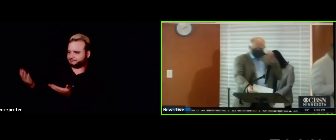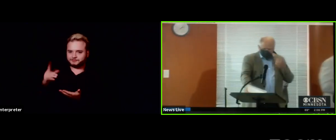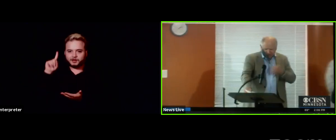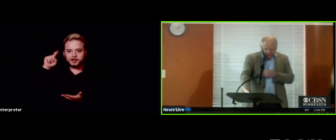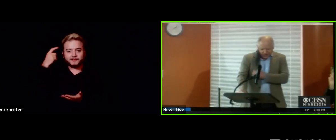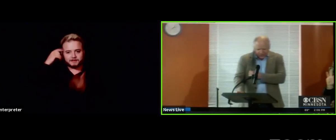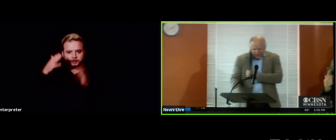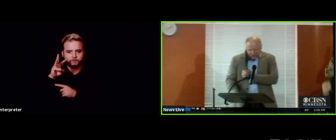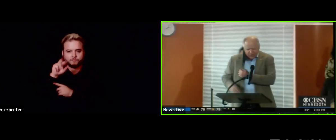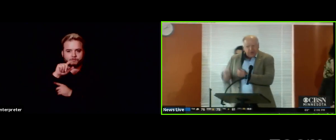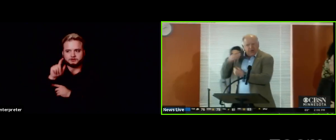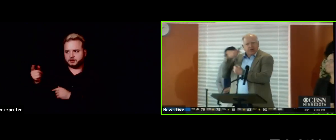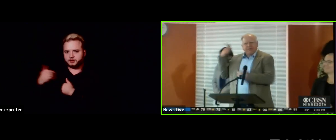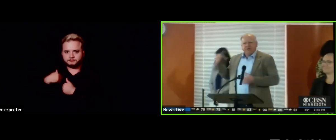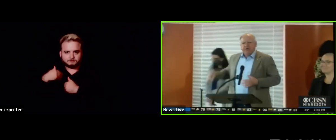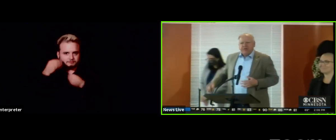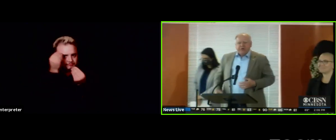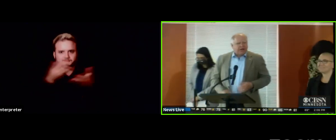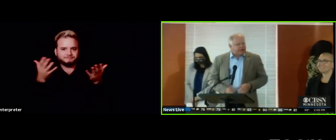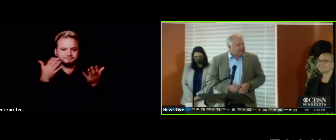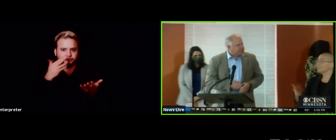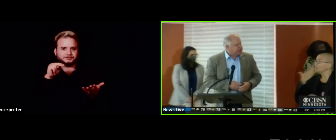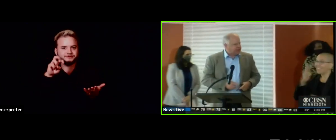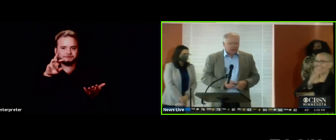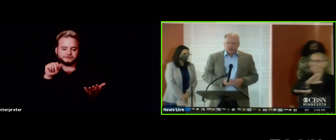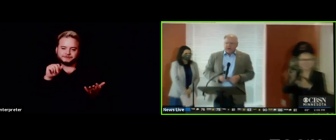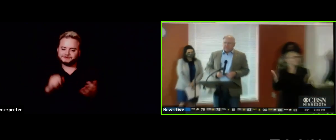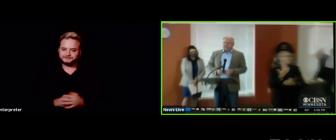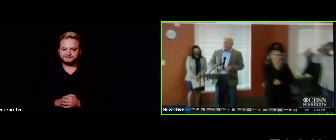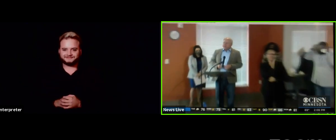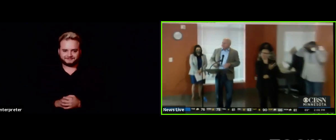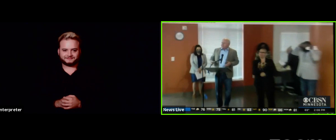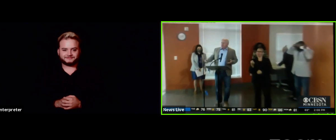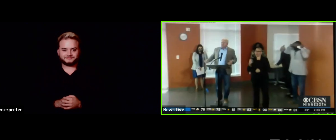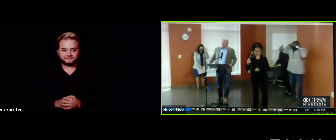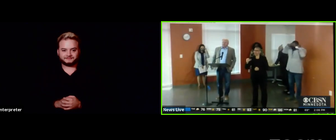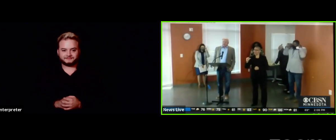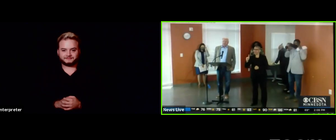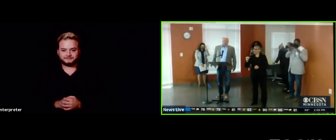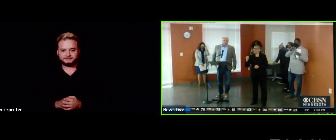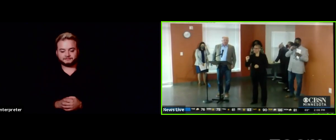Governor Walz: Thank you. First of all thank you for hosting us here in this beautiful